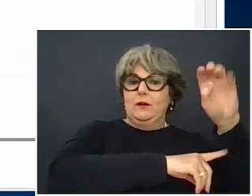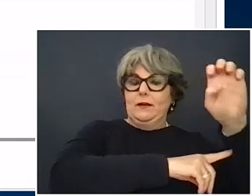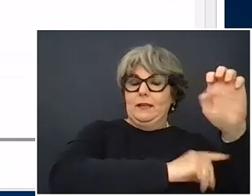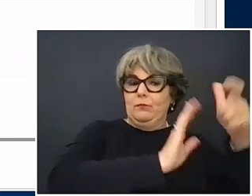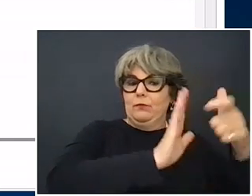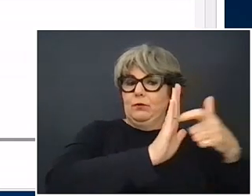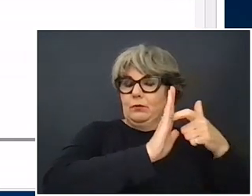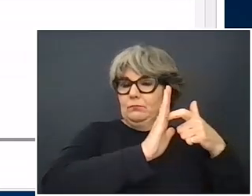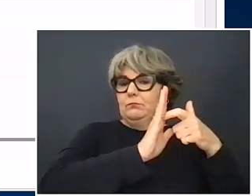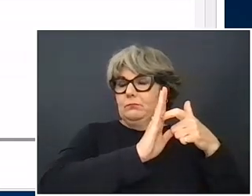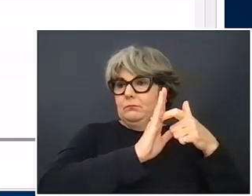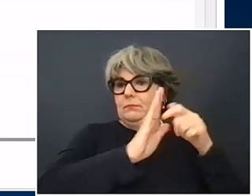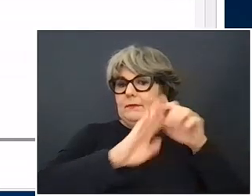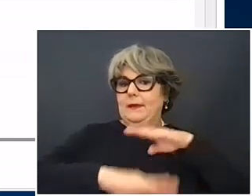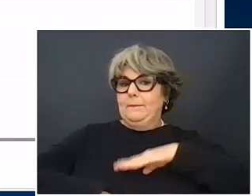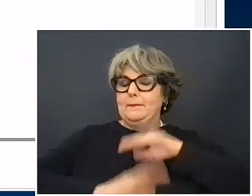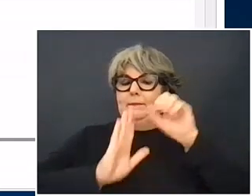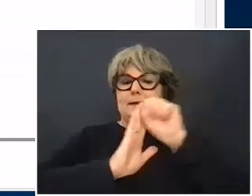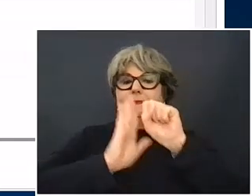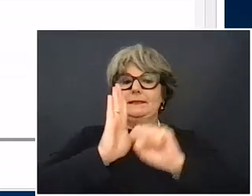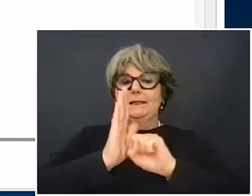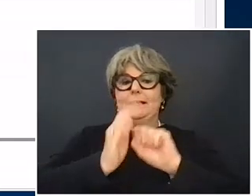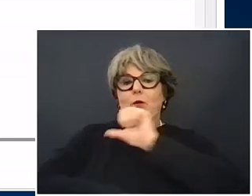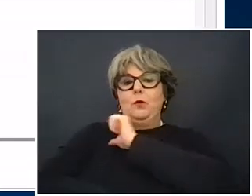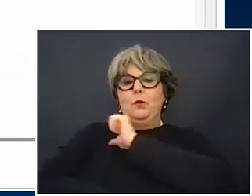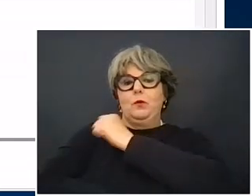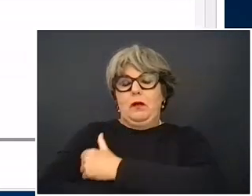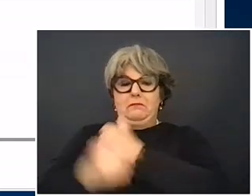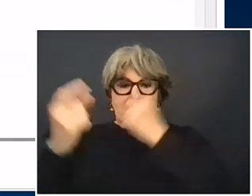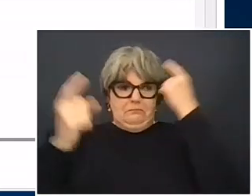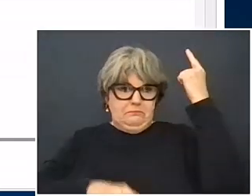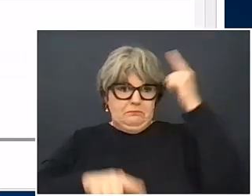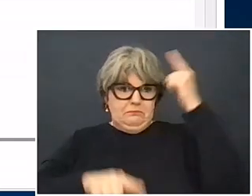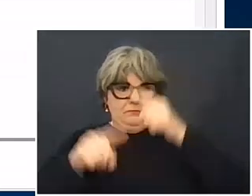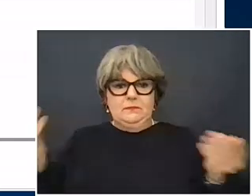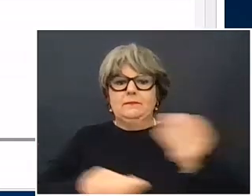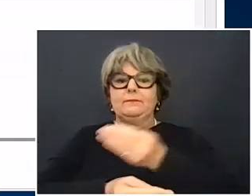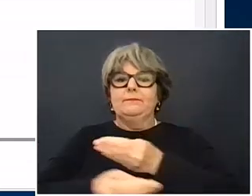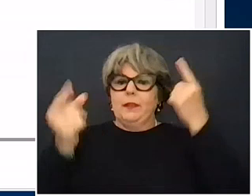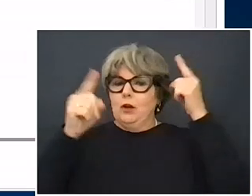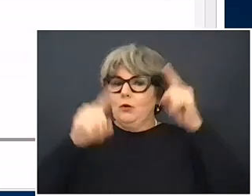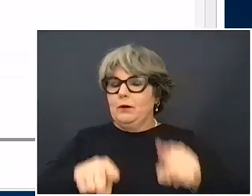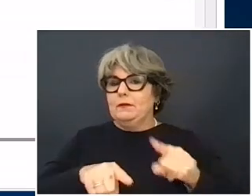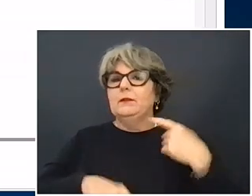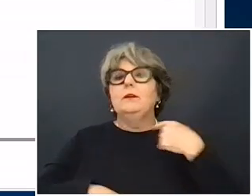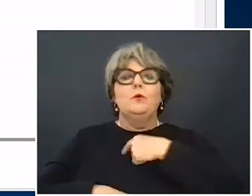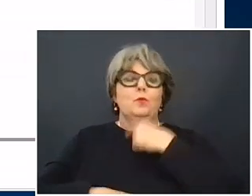state authorization reciprocity agreements. So we did submit those and, I